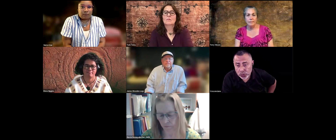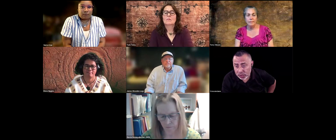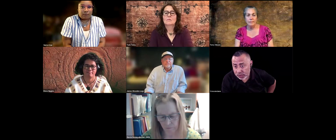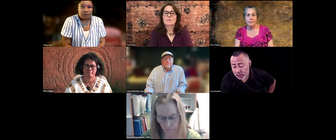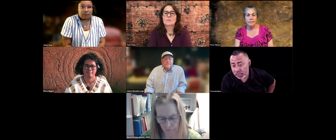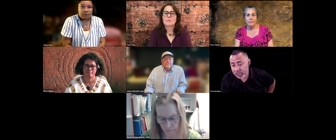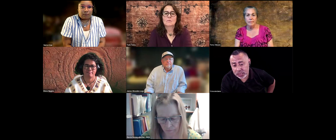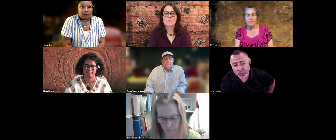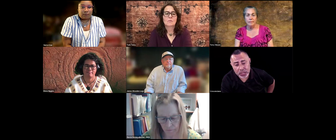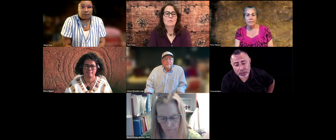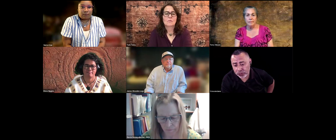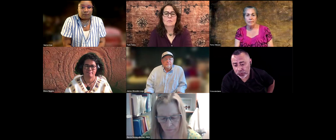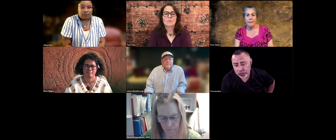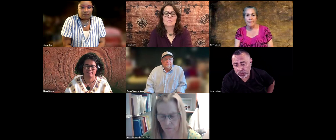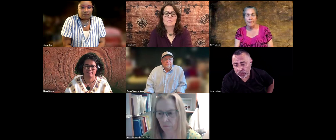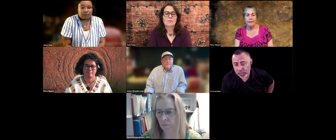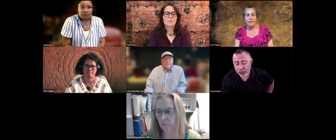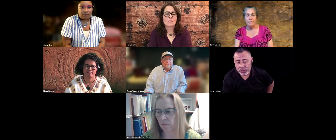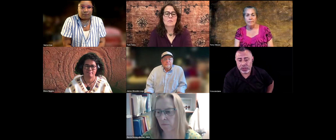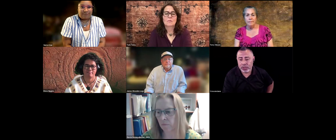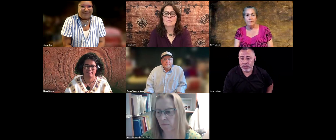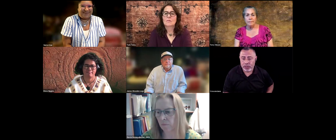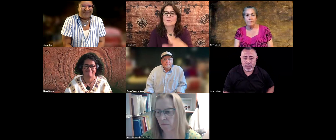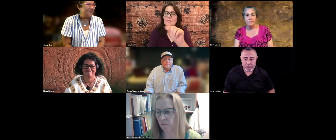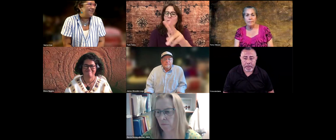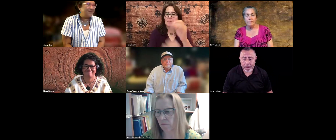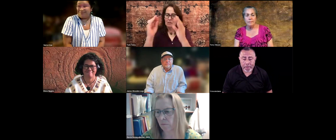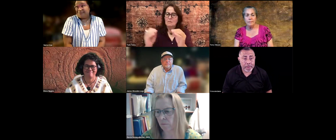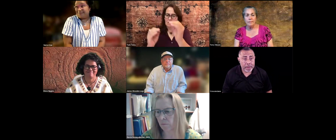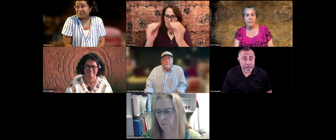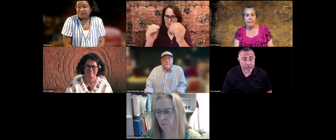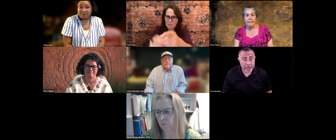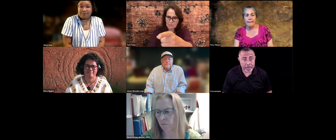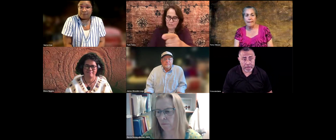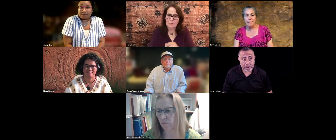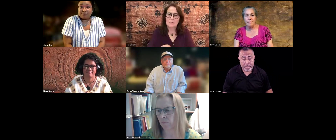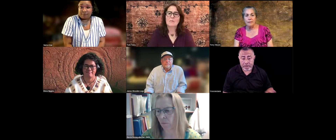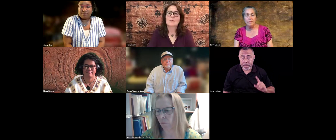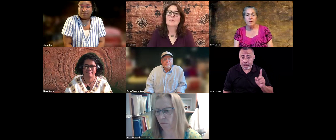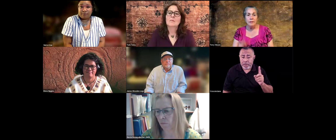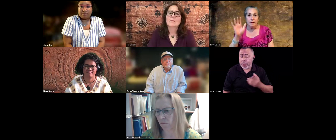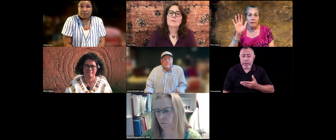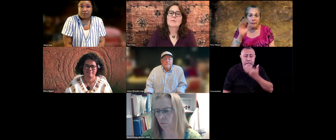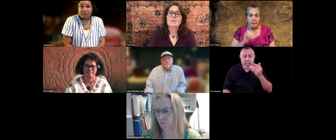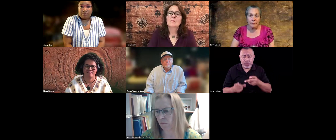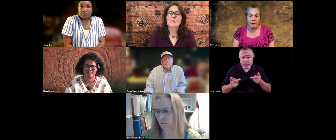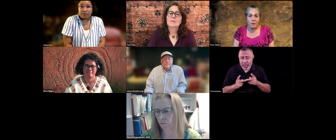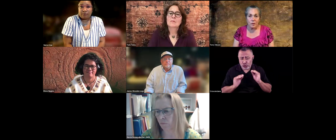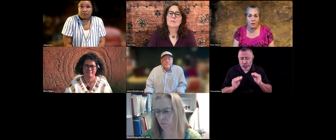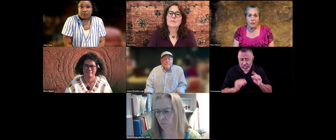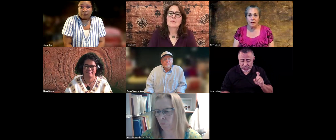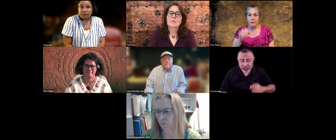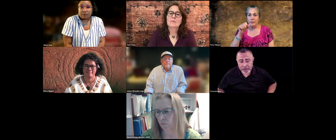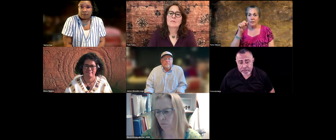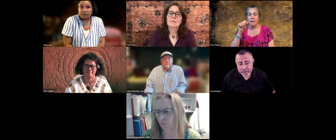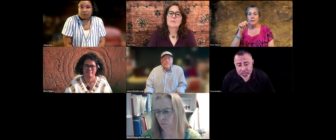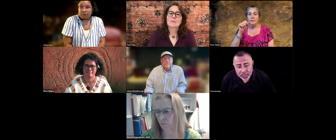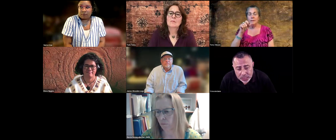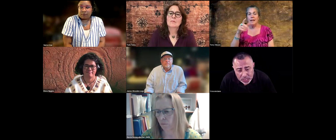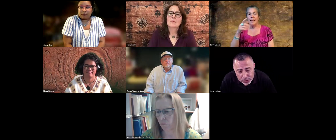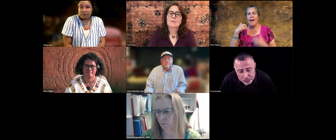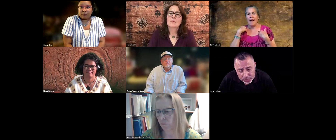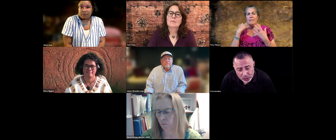It's wouldn't like says, Terry, I'll defer to you on that one.